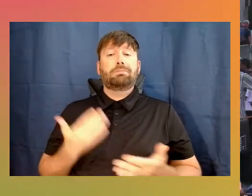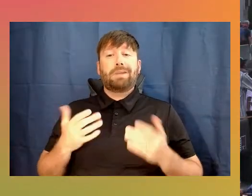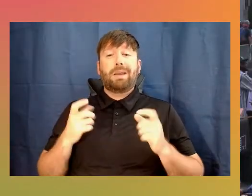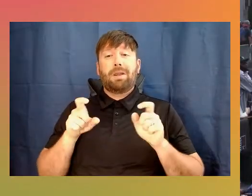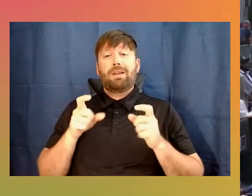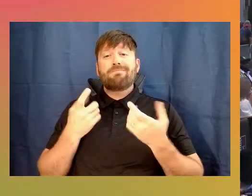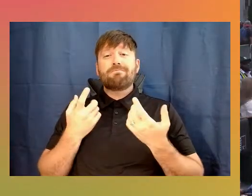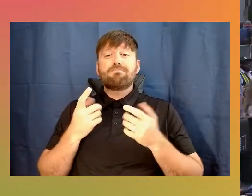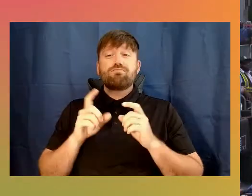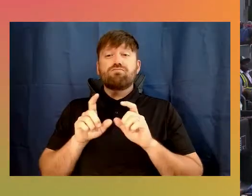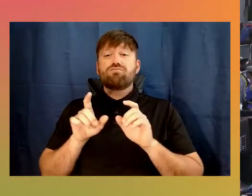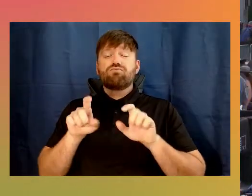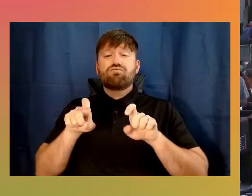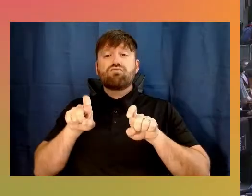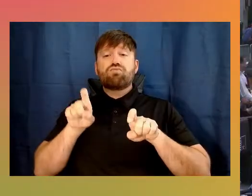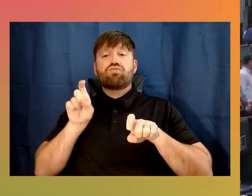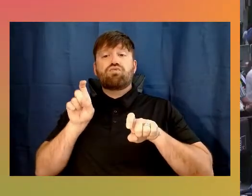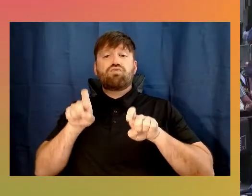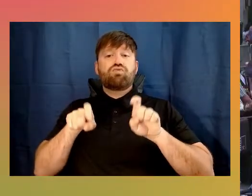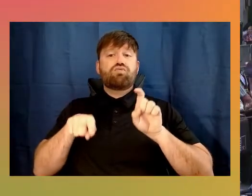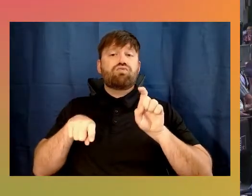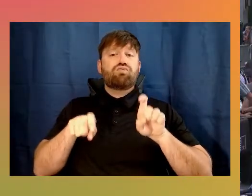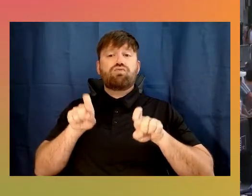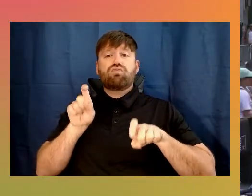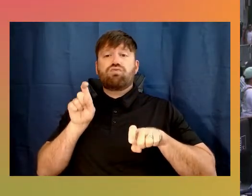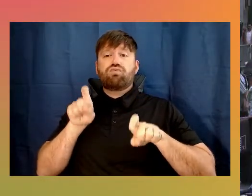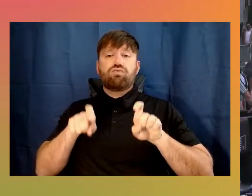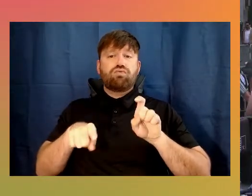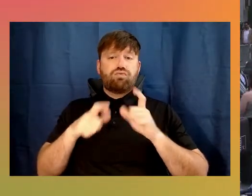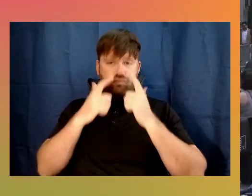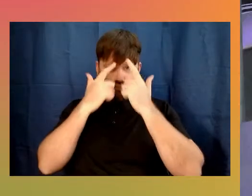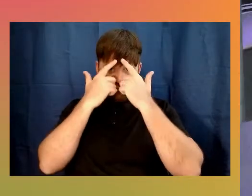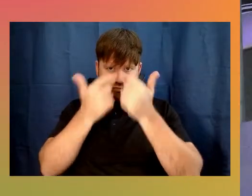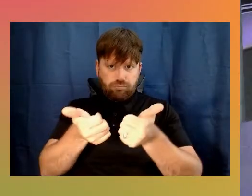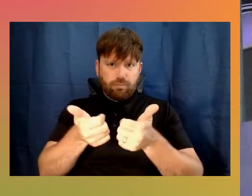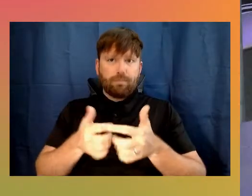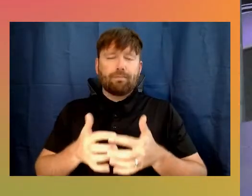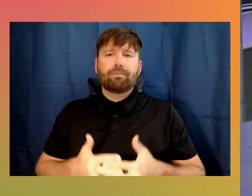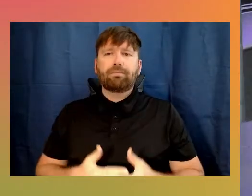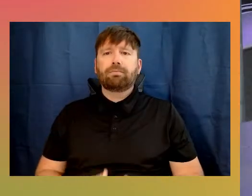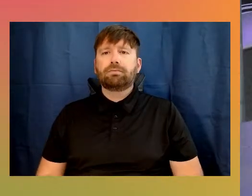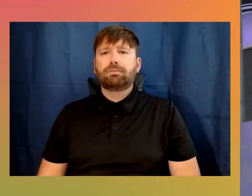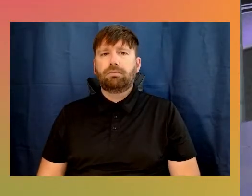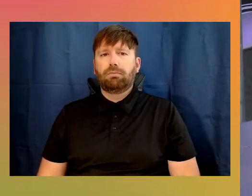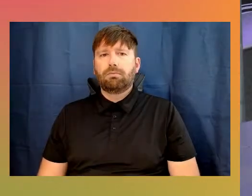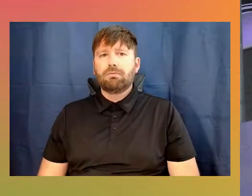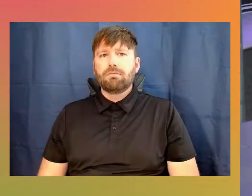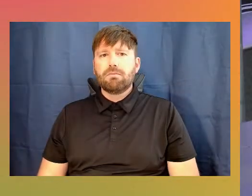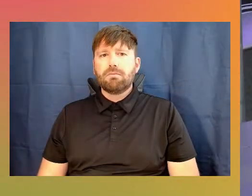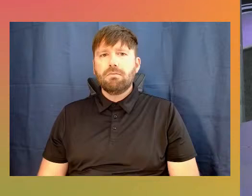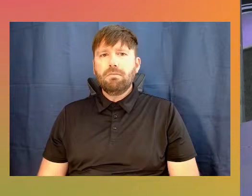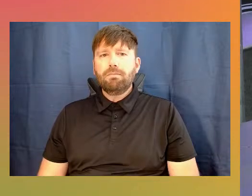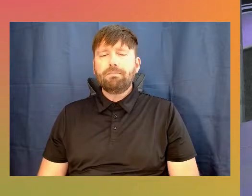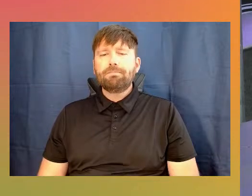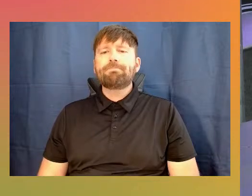YOU HAVE THIS SPACE, MAYBE YOU